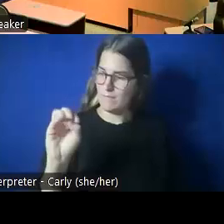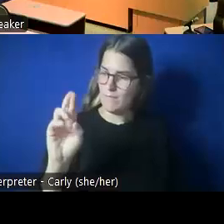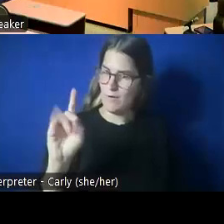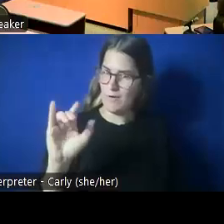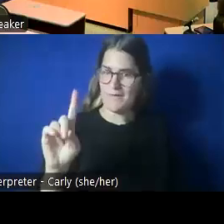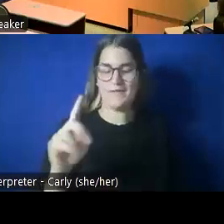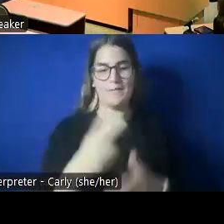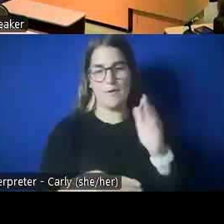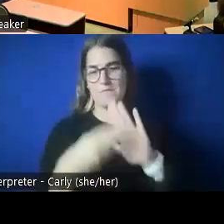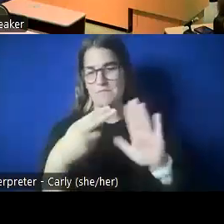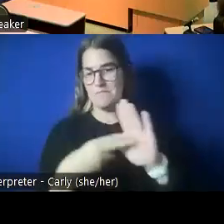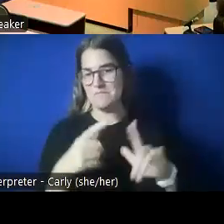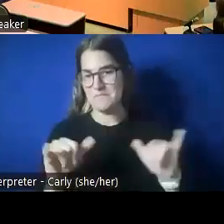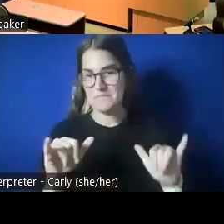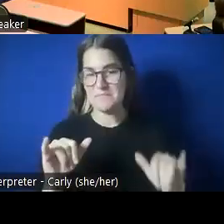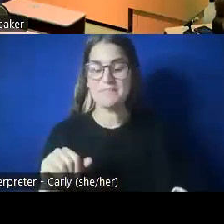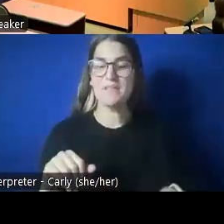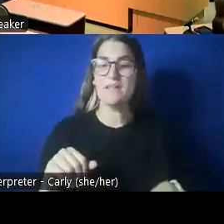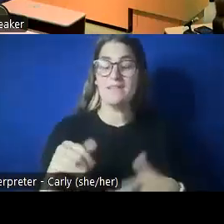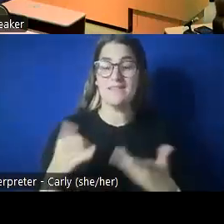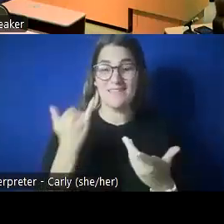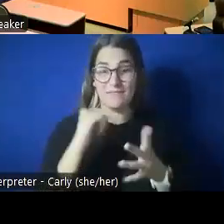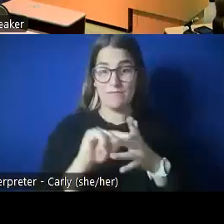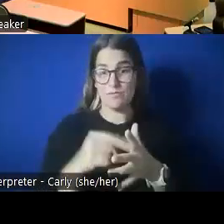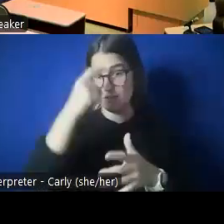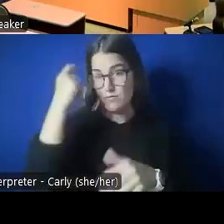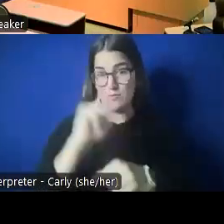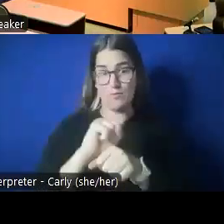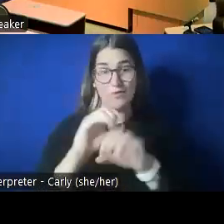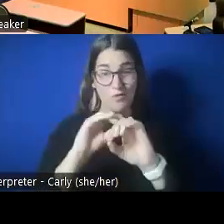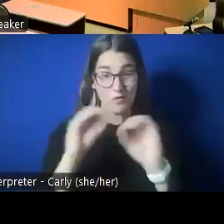to really do trauma work if someone doesn't have any coping skills other than substance use then